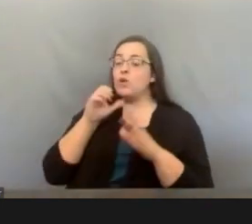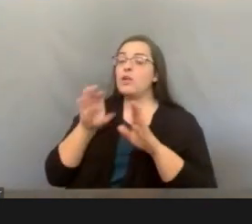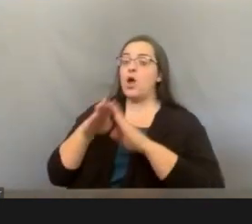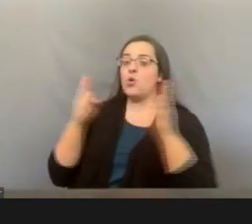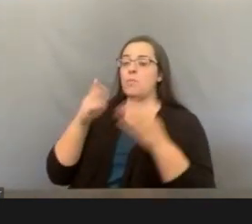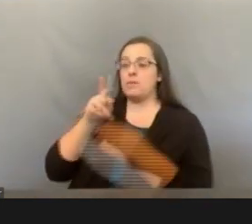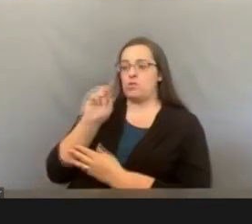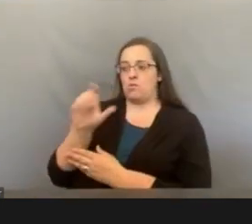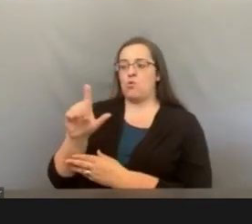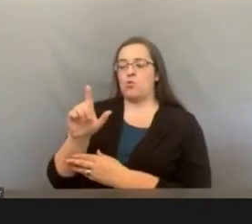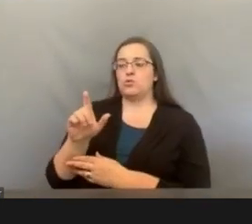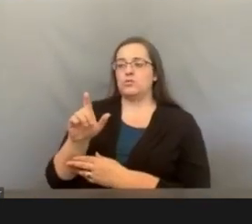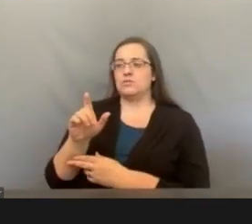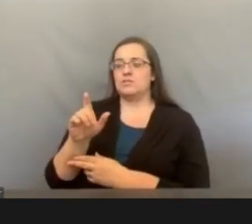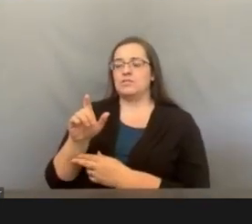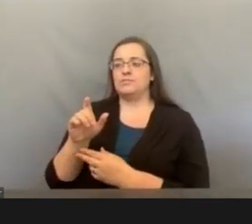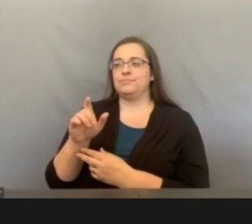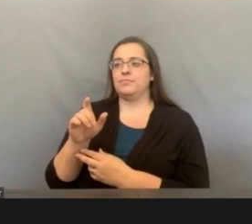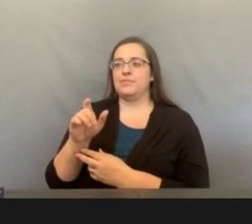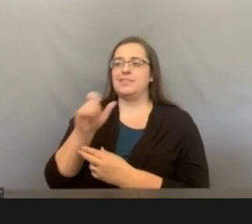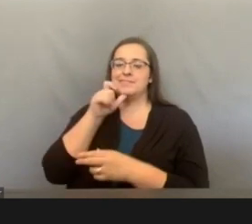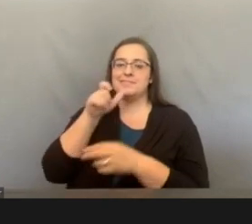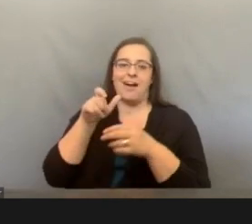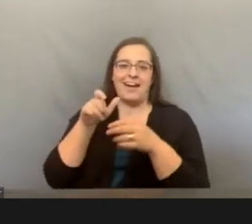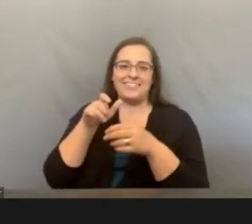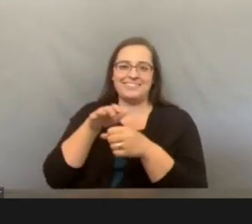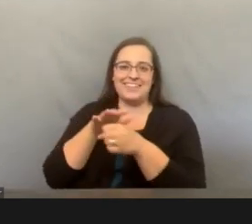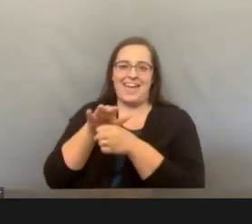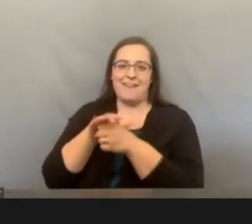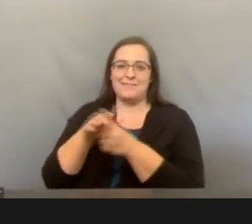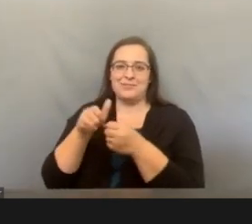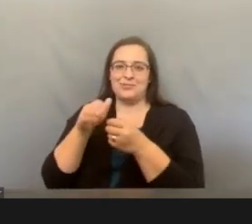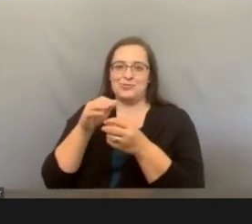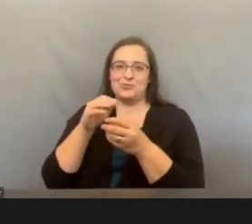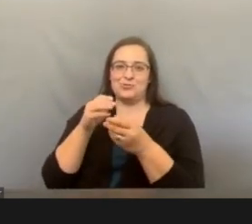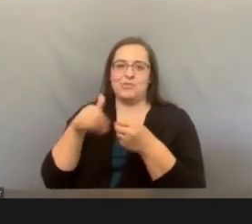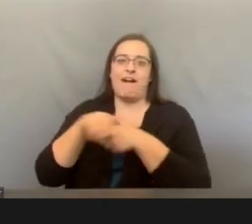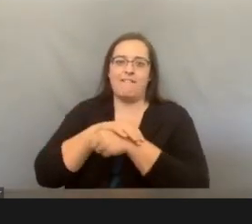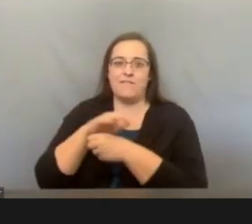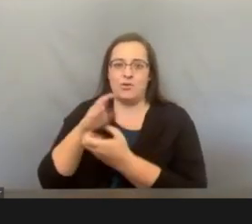NELSON OR DOCTOR MILTON. WE GET THE BUDGET BACK ON